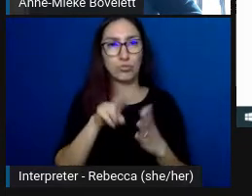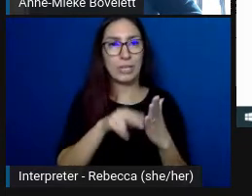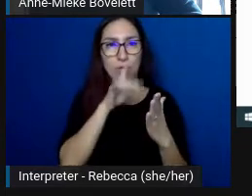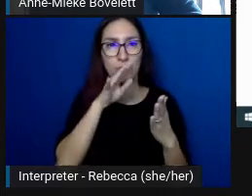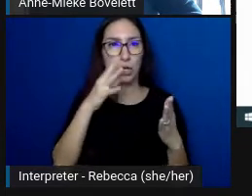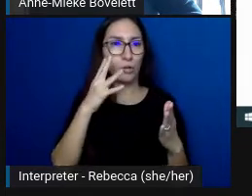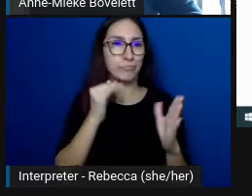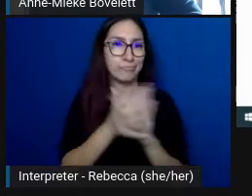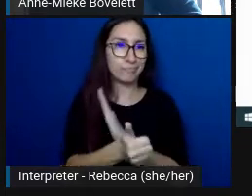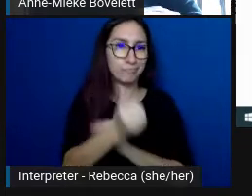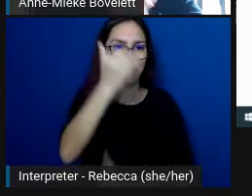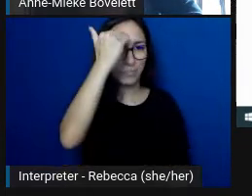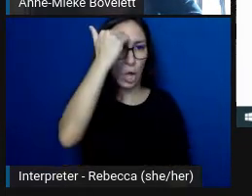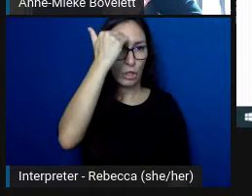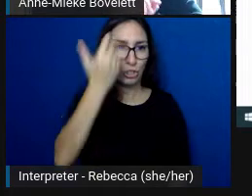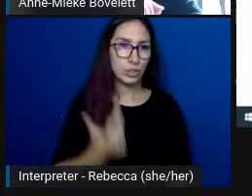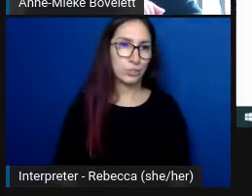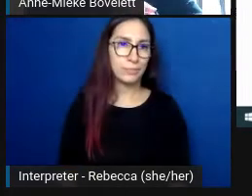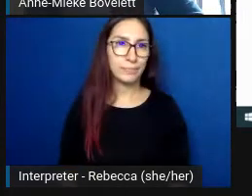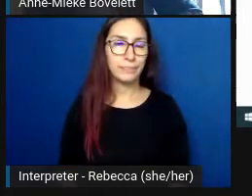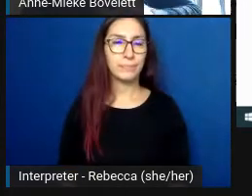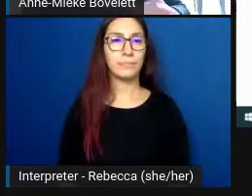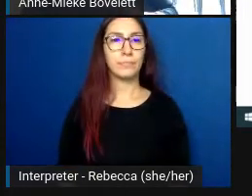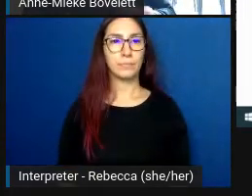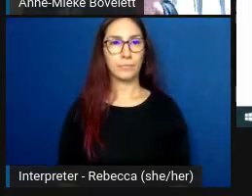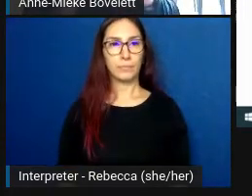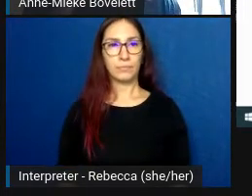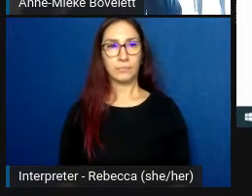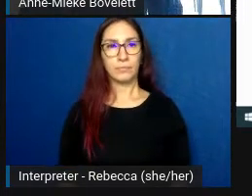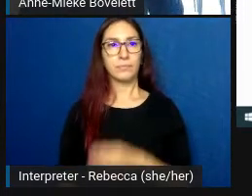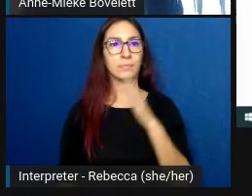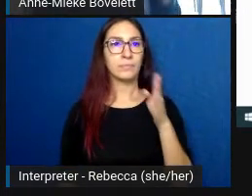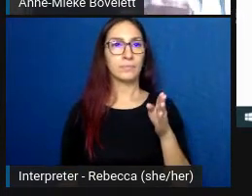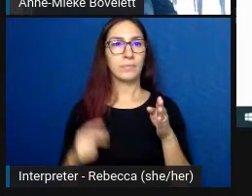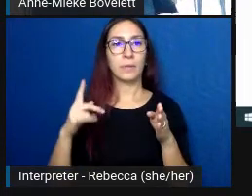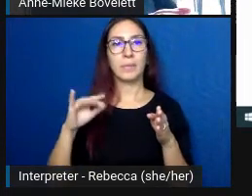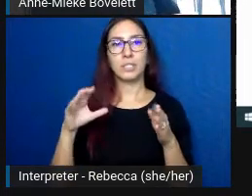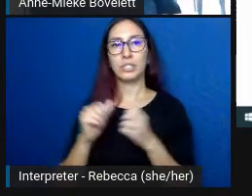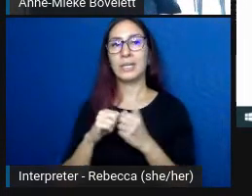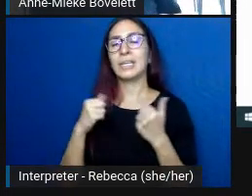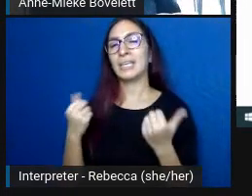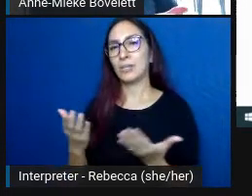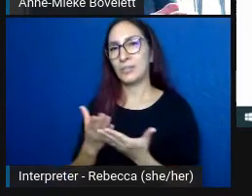Here's the thing, Lazar I grew up with it.